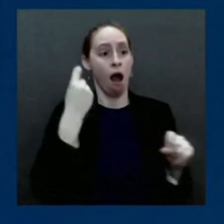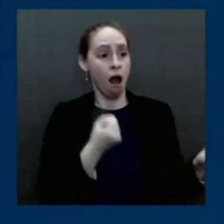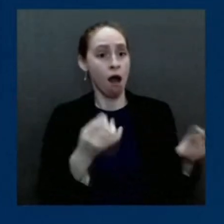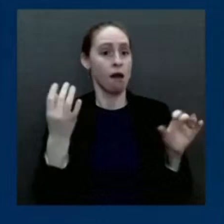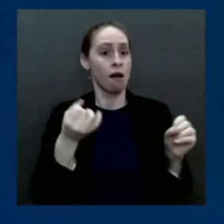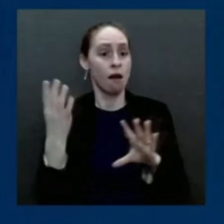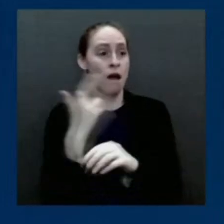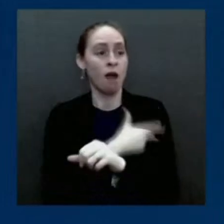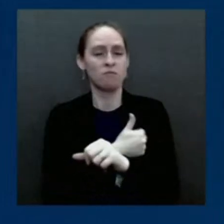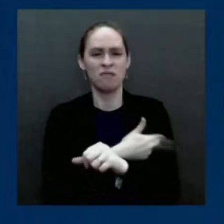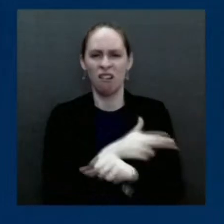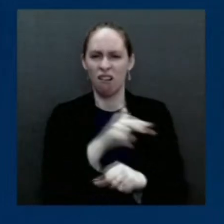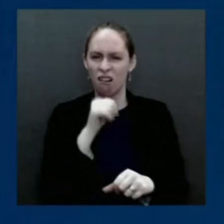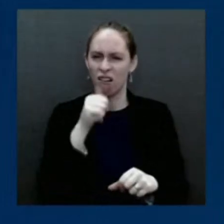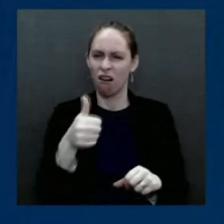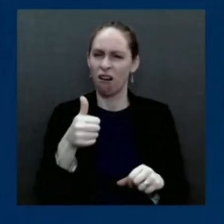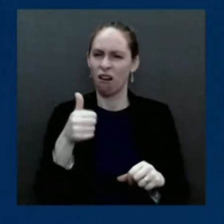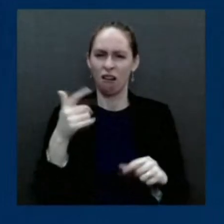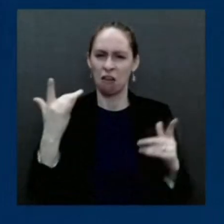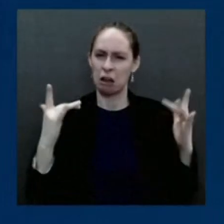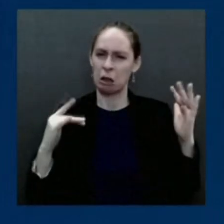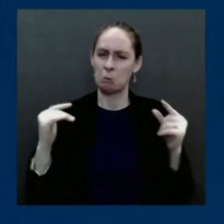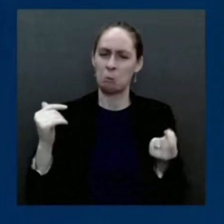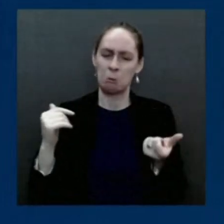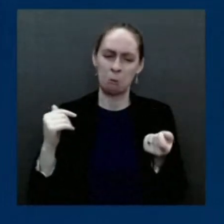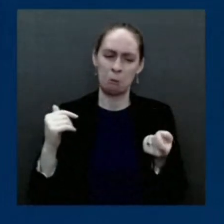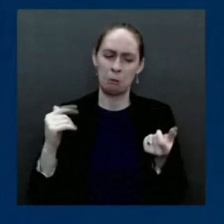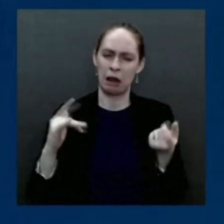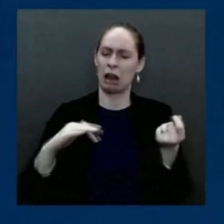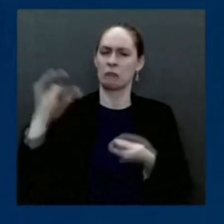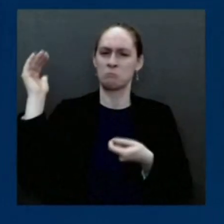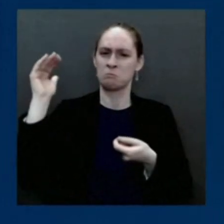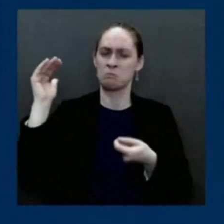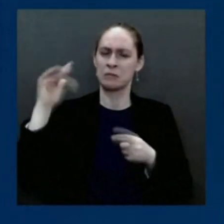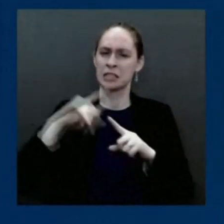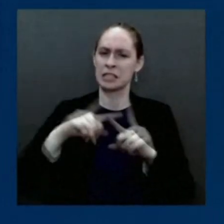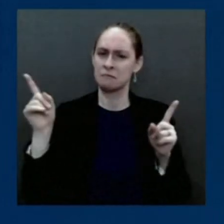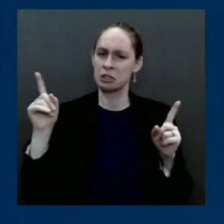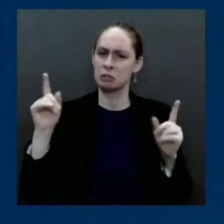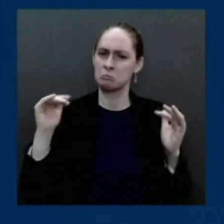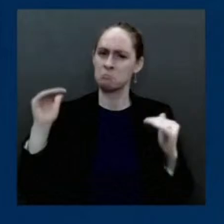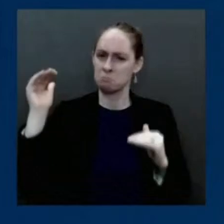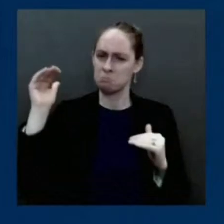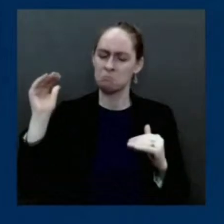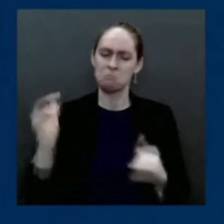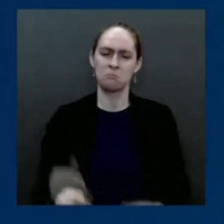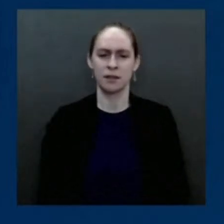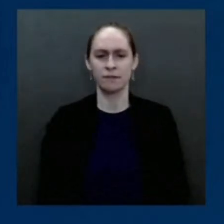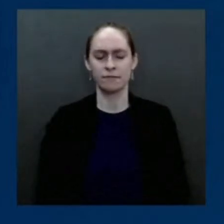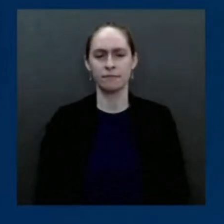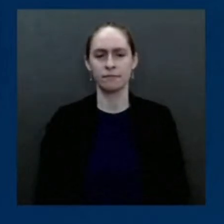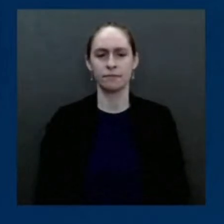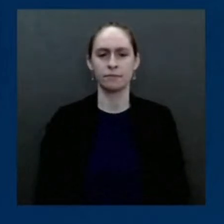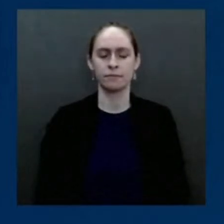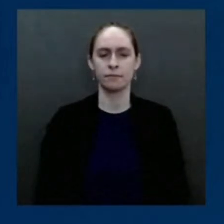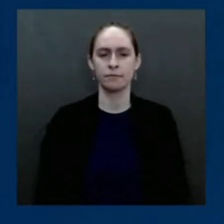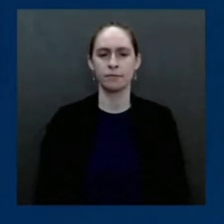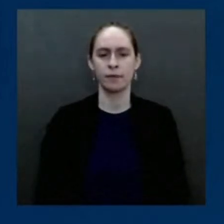AVERAGES THE DATA AS OF LAST